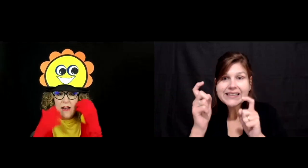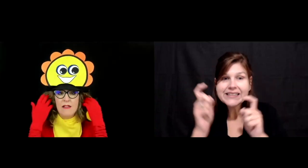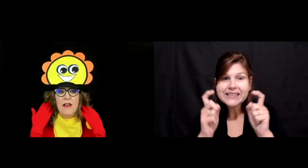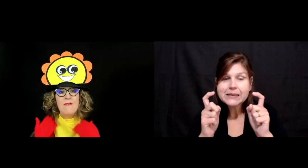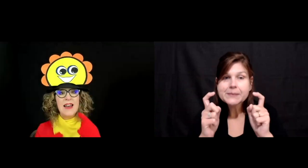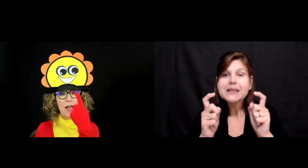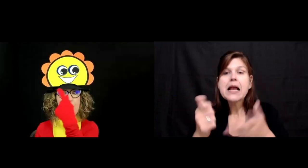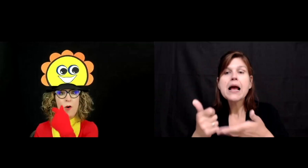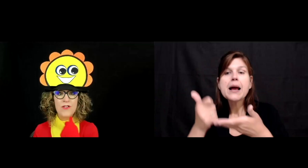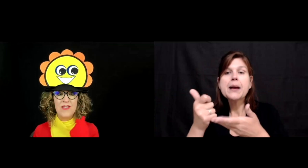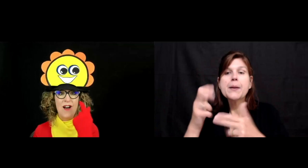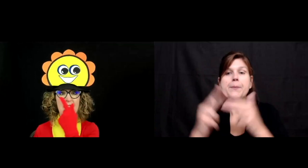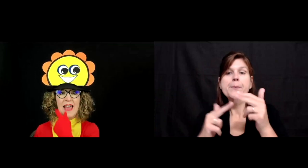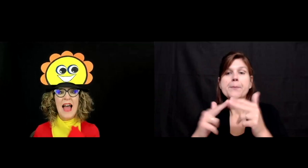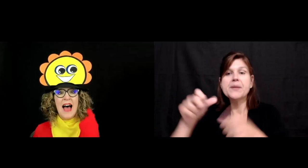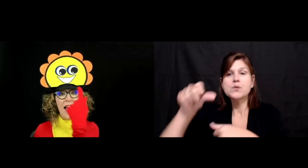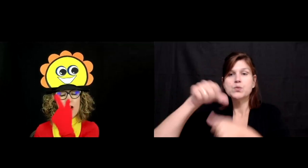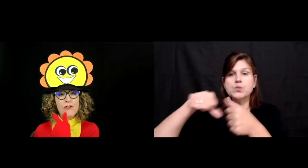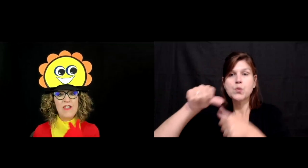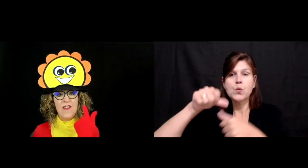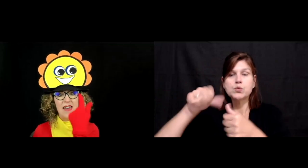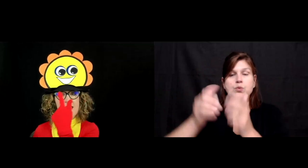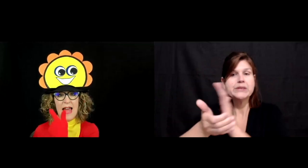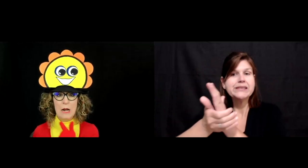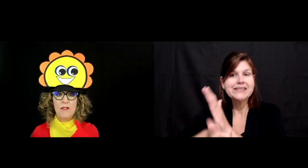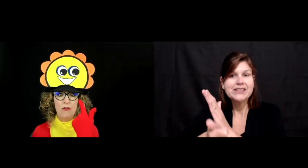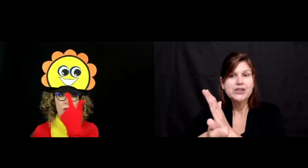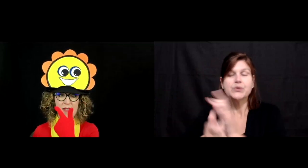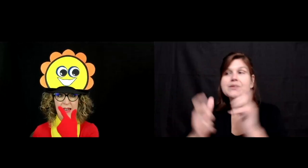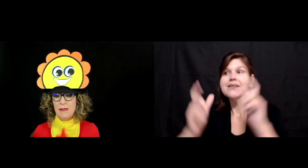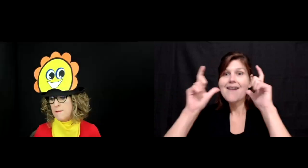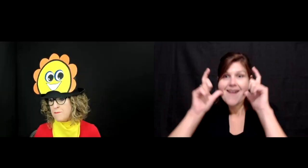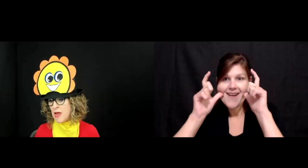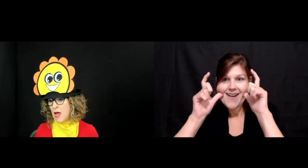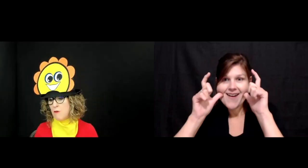They're really important, aren't they? High-contrast faces help social skills.